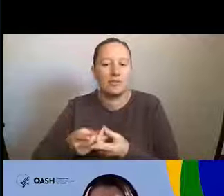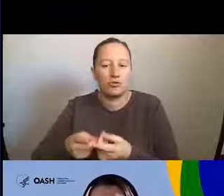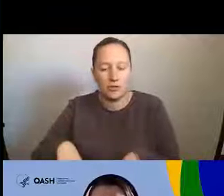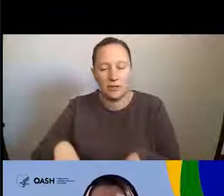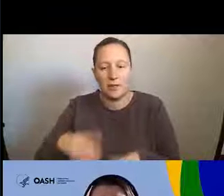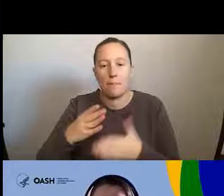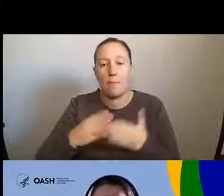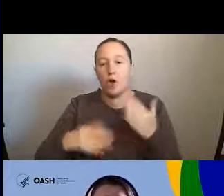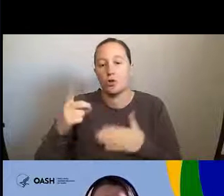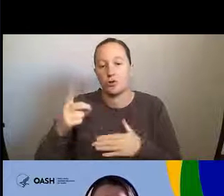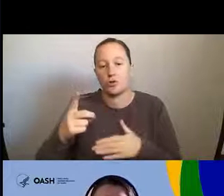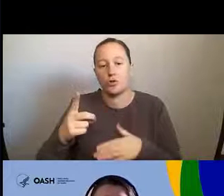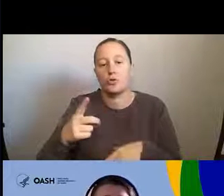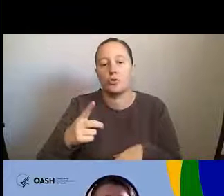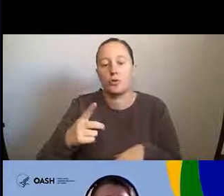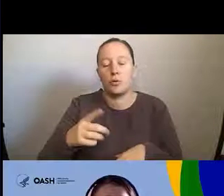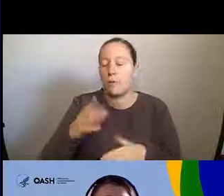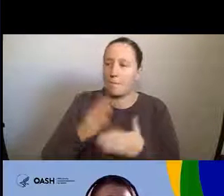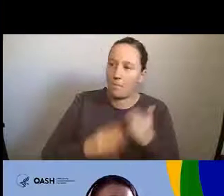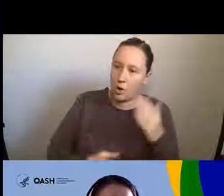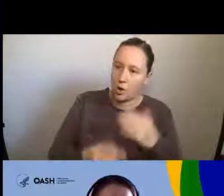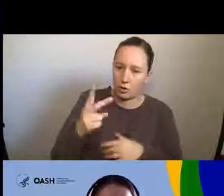on what investigators should know about IRB review.